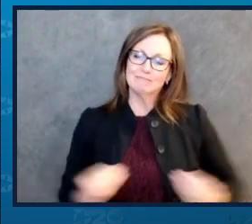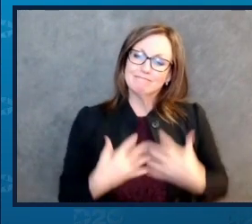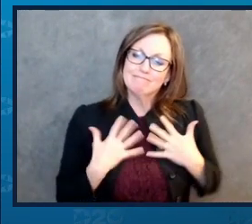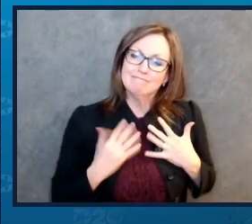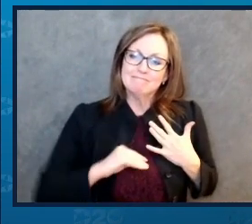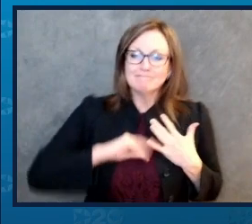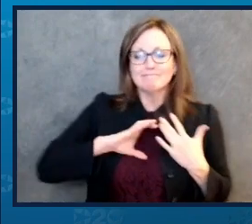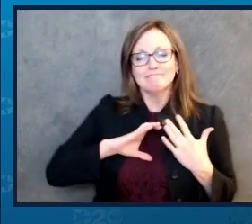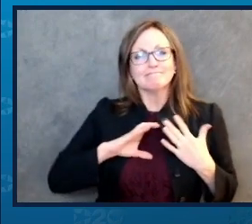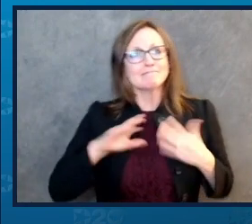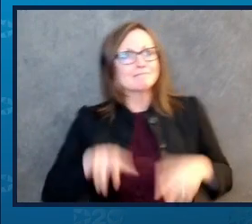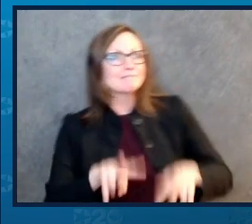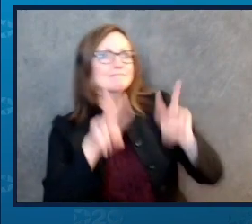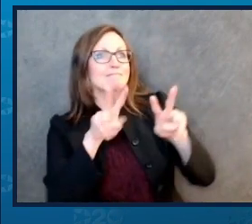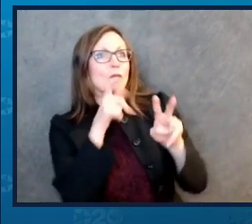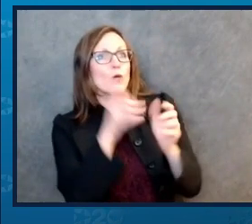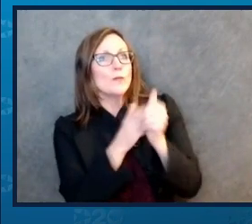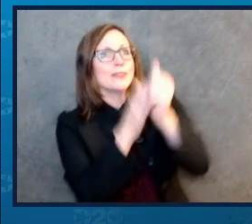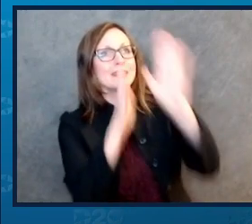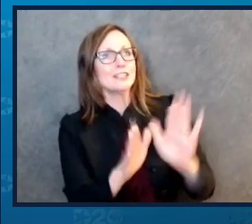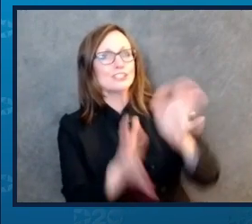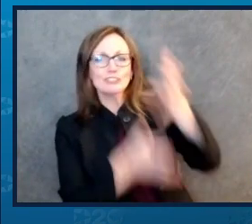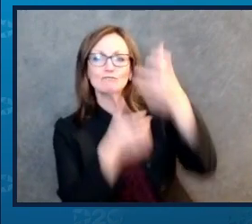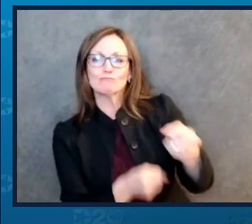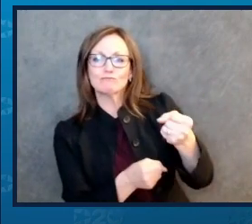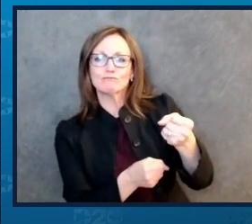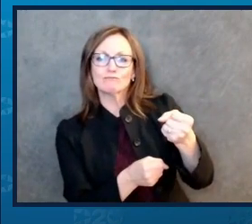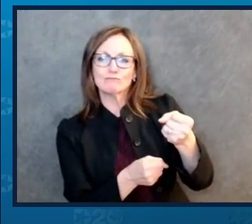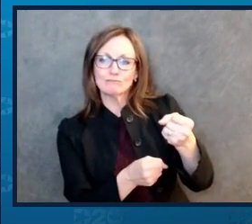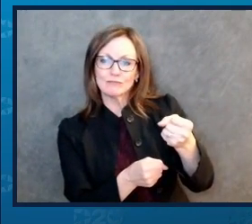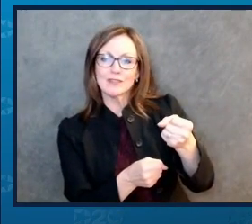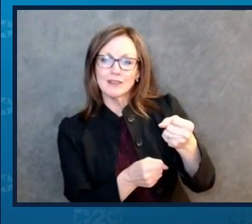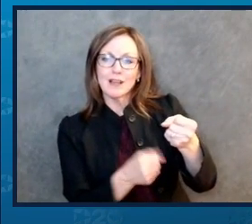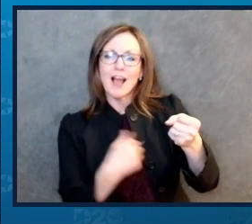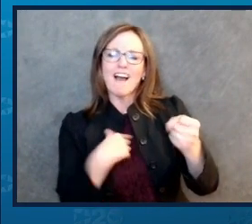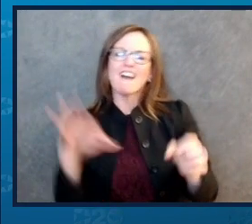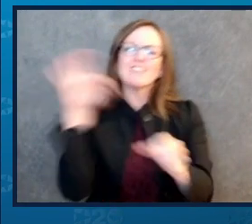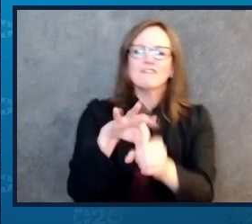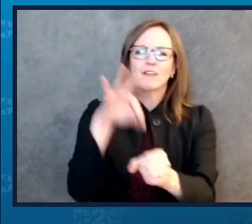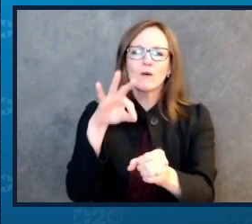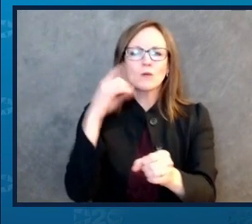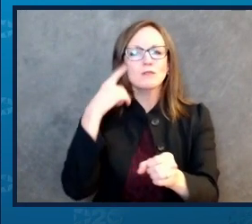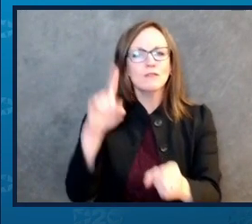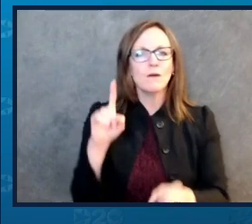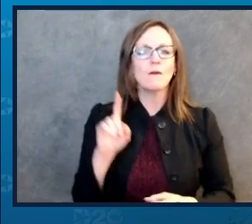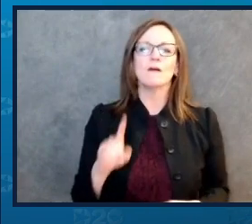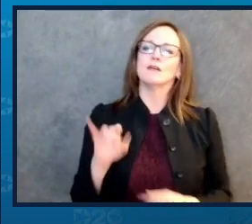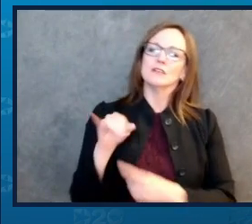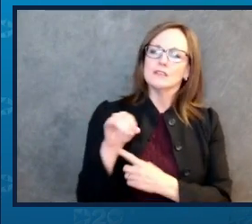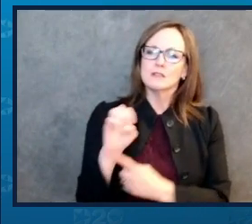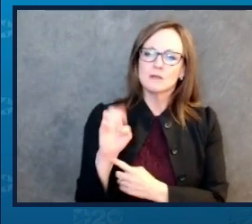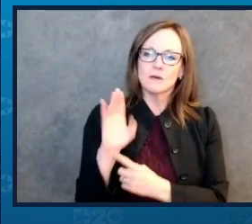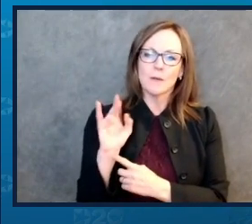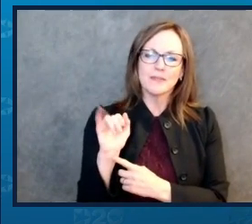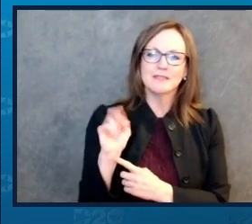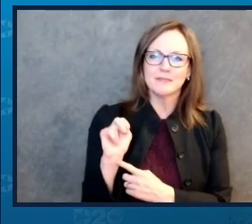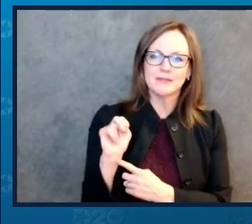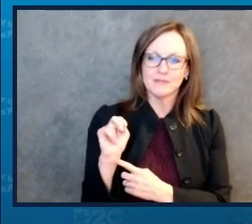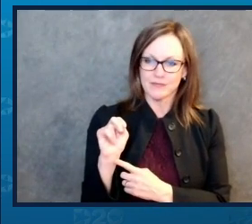NOTE IT KEEPING FAMILIES TOWING. I AM VOTING FOR JOE BIDEN AND KAMALA HARRIS, THE DAUGHTER OF IMMIGRANTS, WHO ARE YOU GOING TO